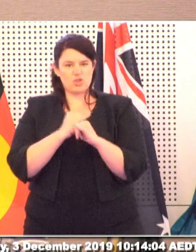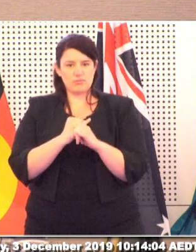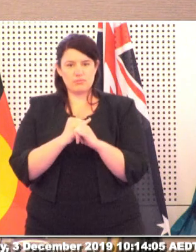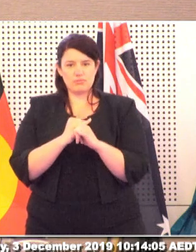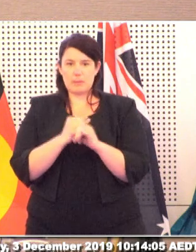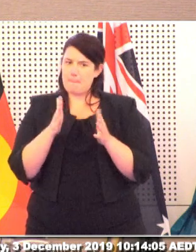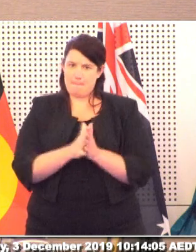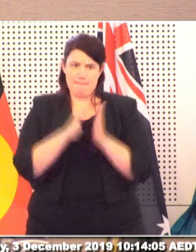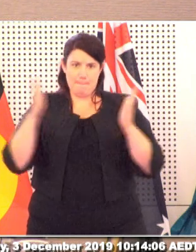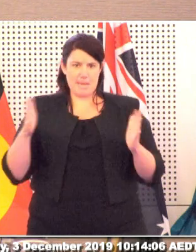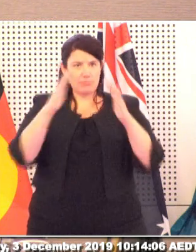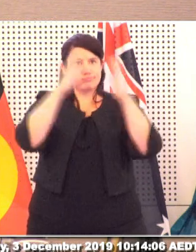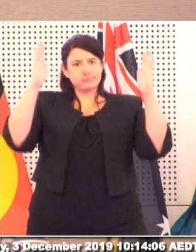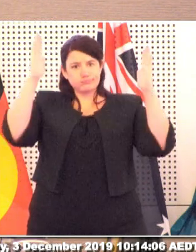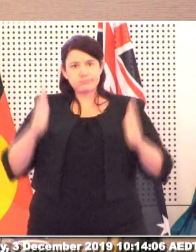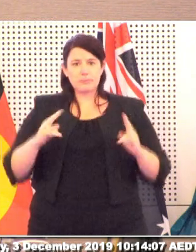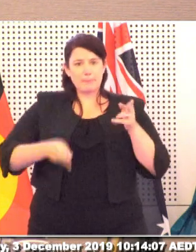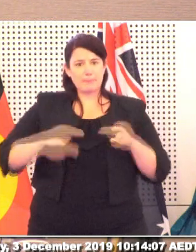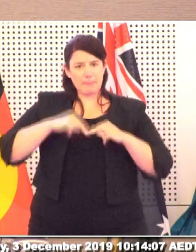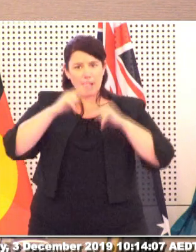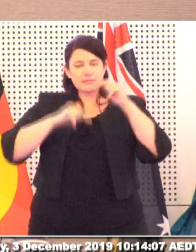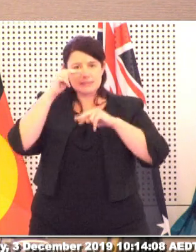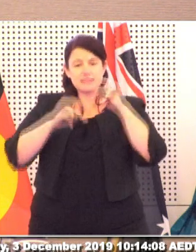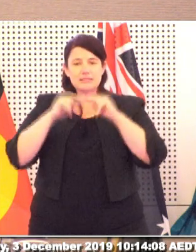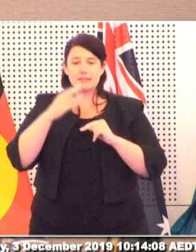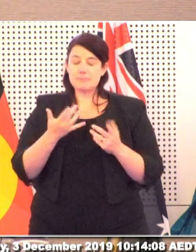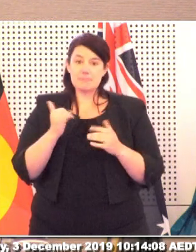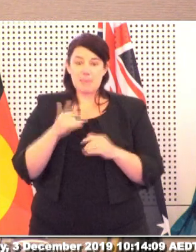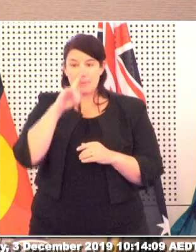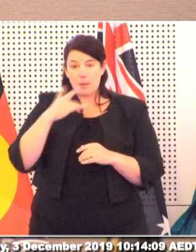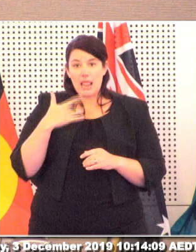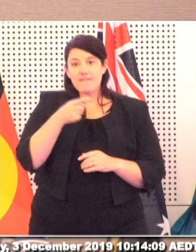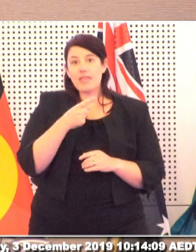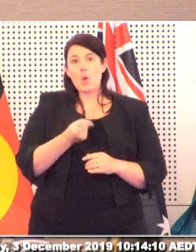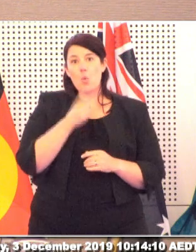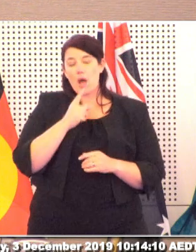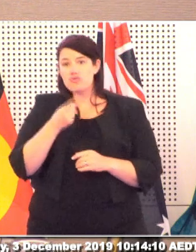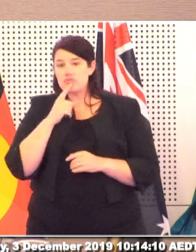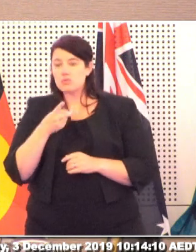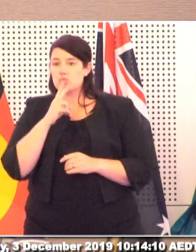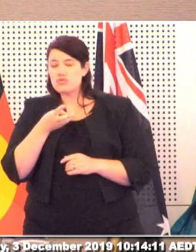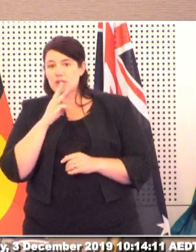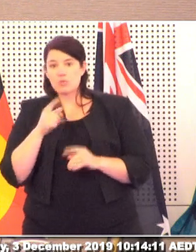in large facilities, large scale facilities from hundreds and sometimes thousands of people under the same roof.